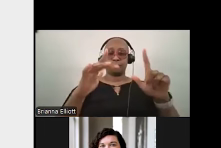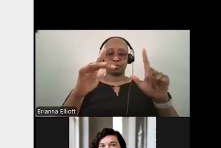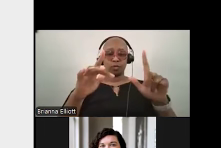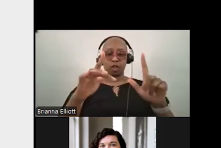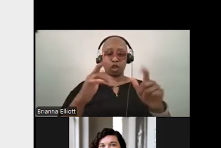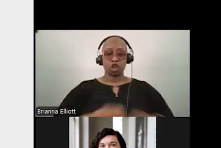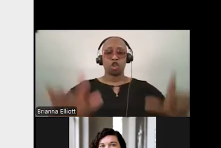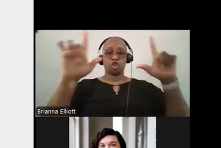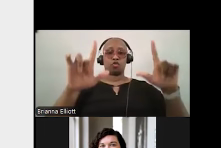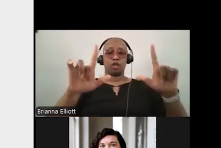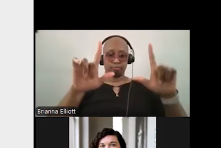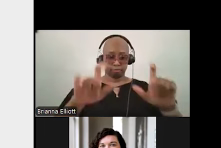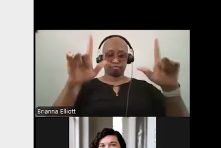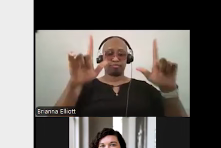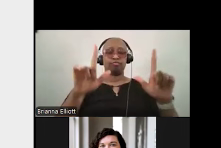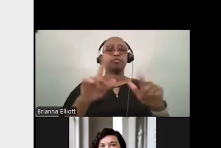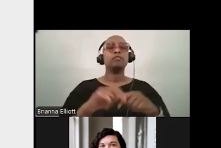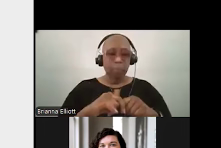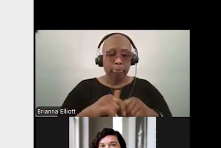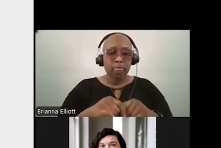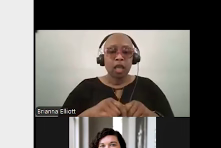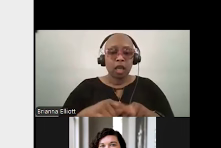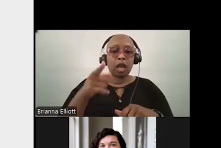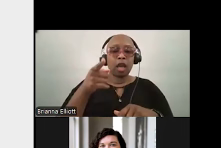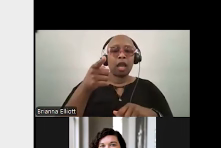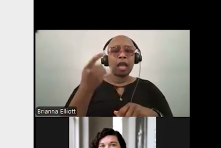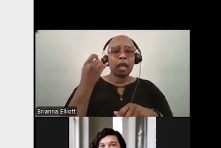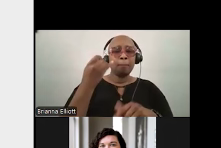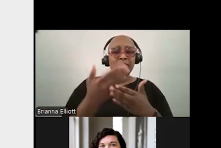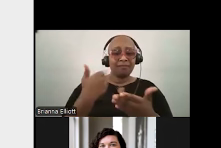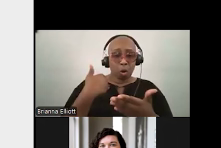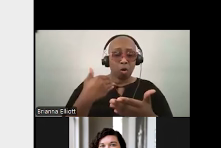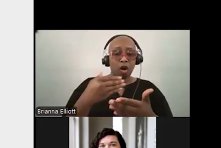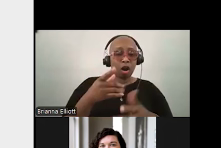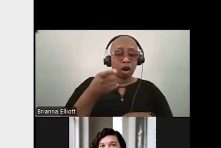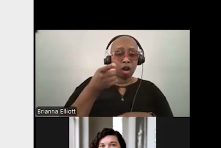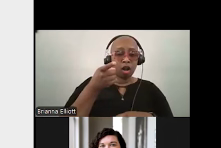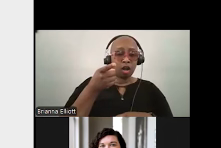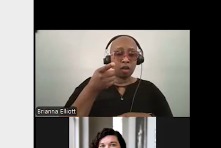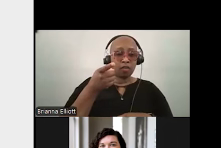And before phones did OCR automatically, your friend would have to copy down that address or